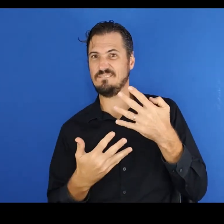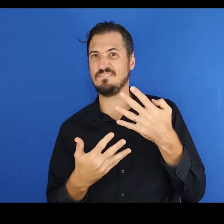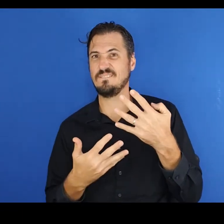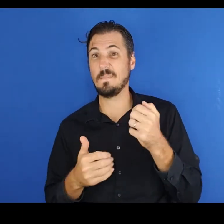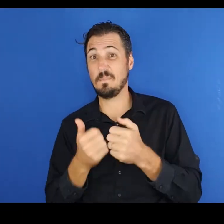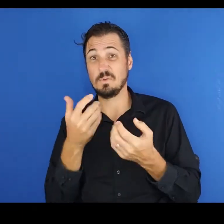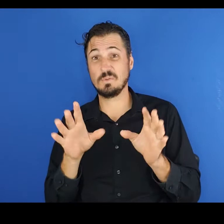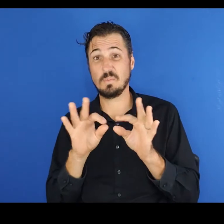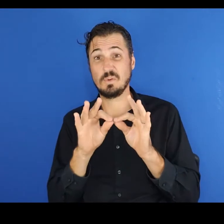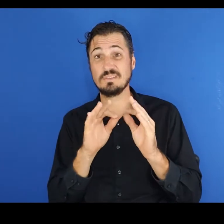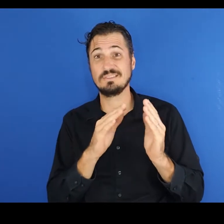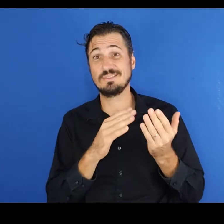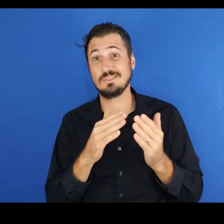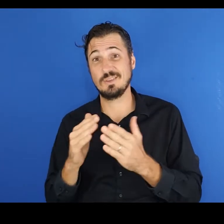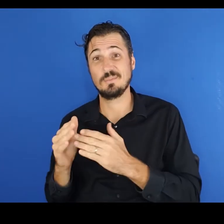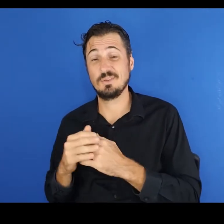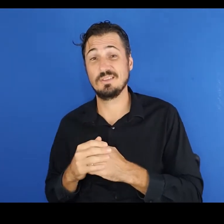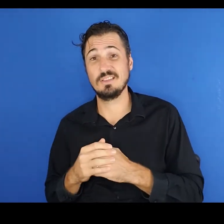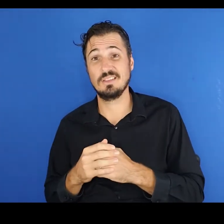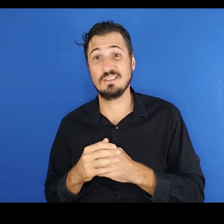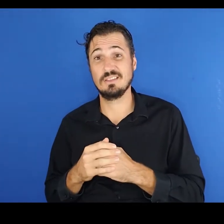The most important, which is Community.